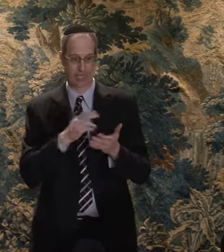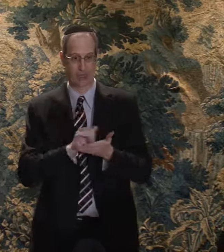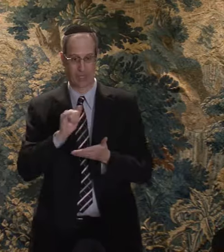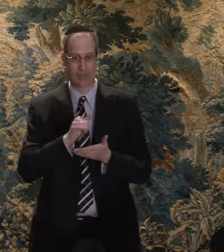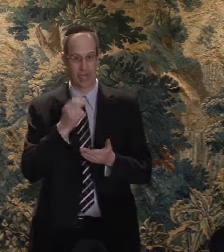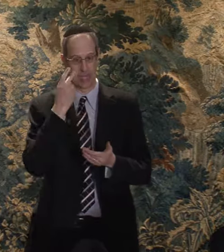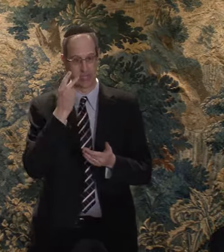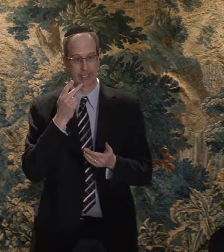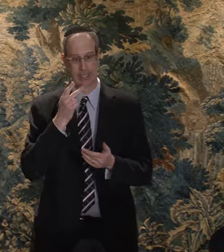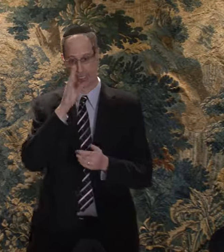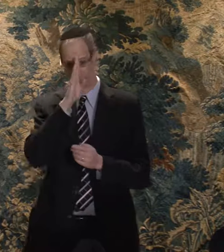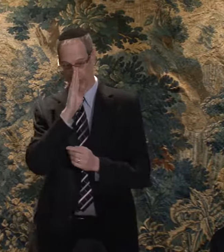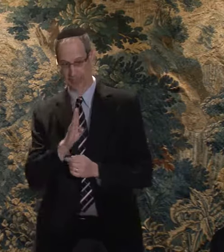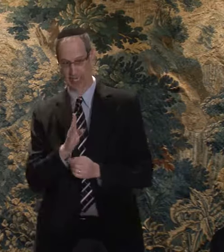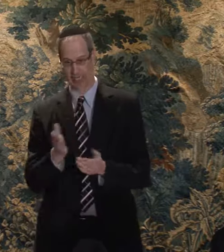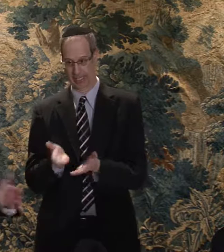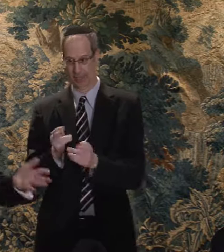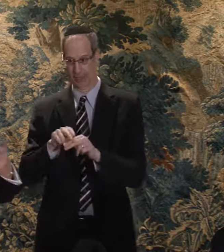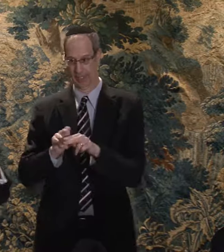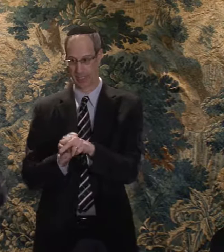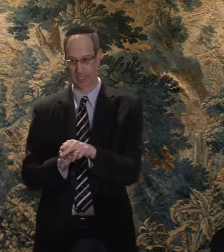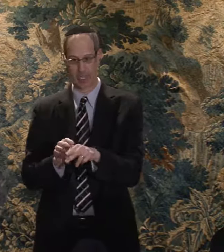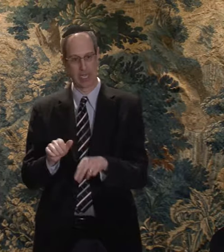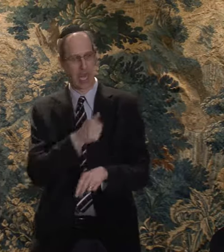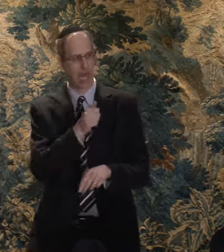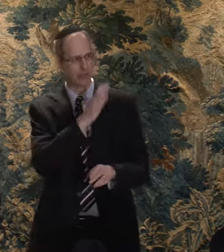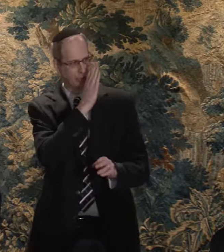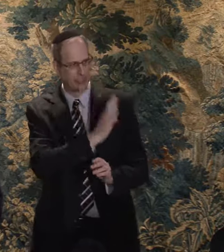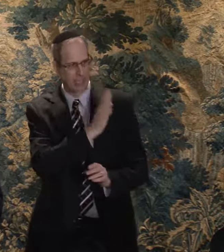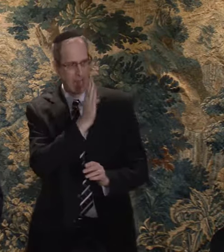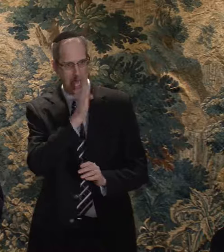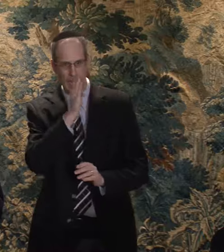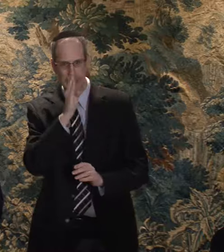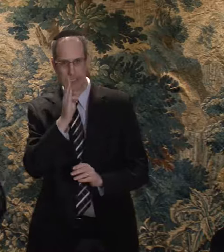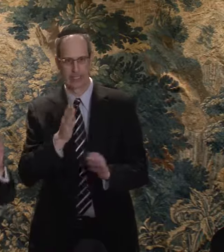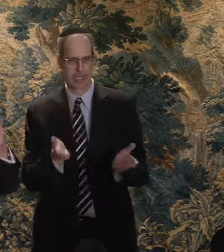over here and other tsadikim the boys could we have the